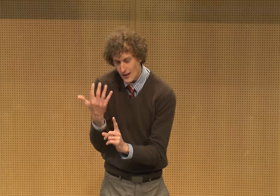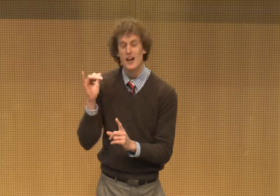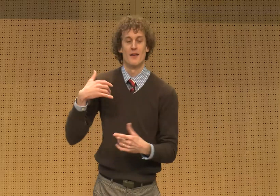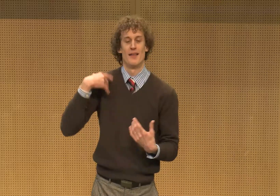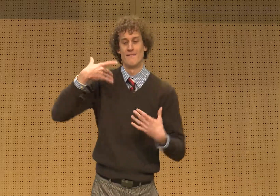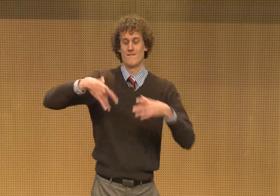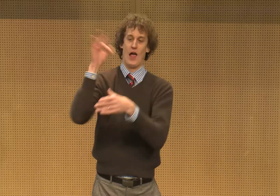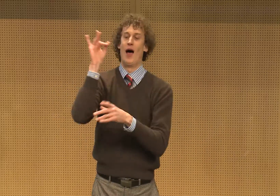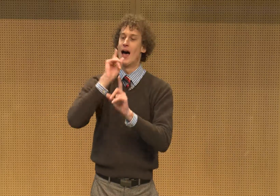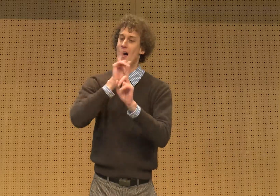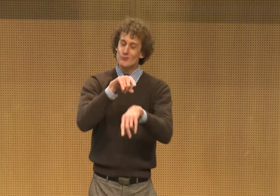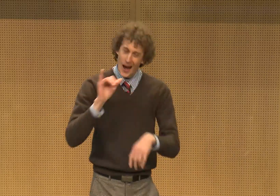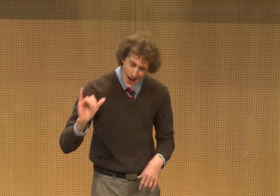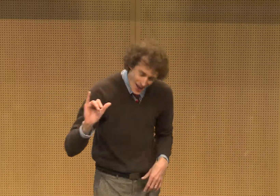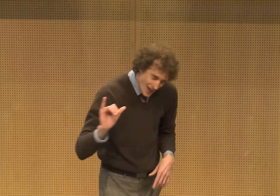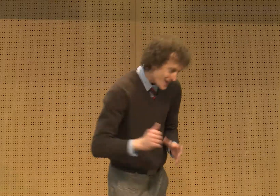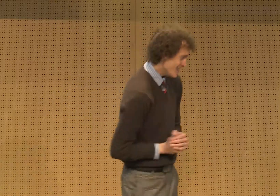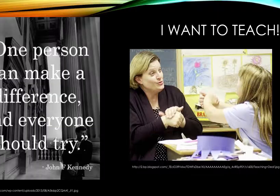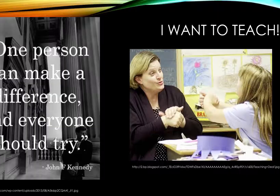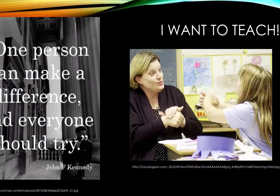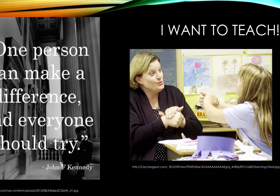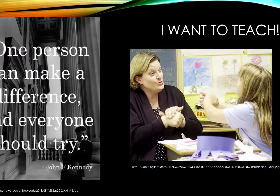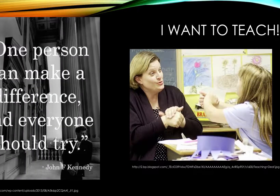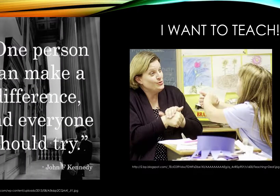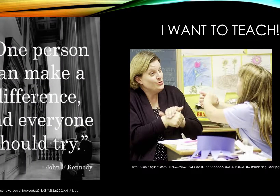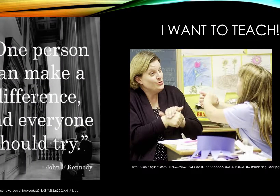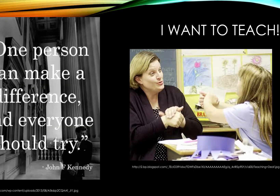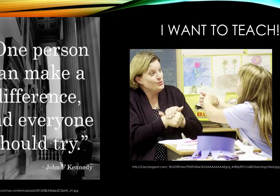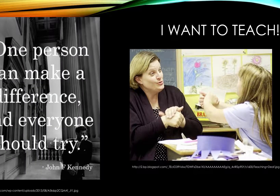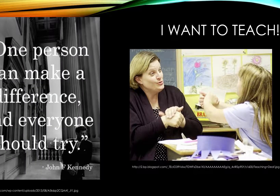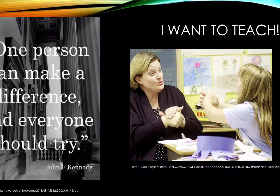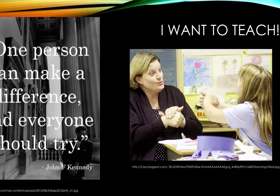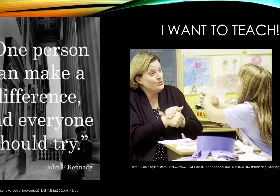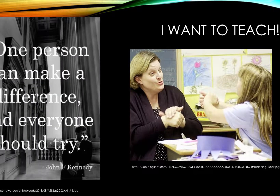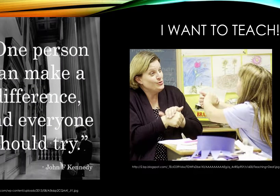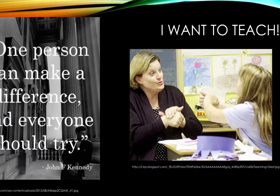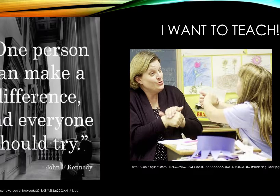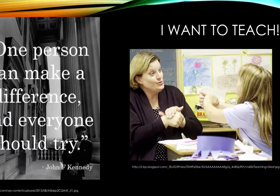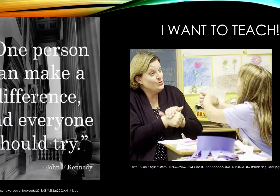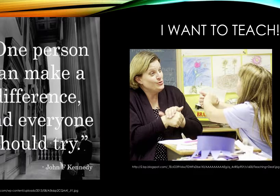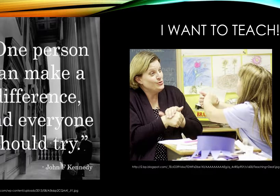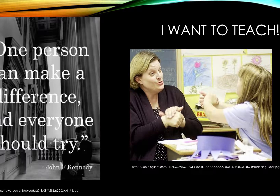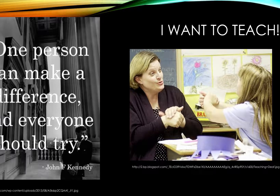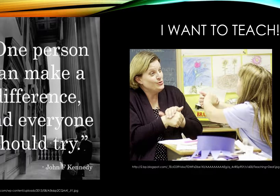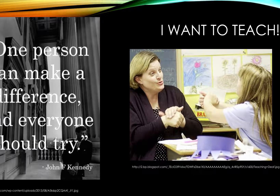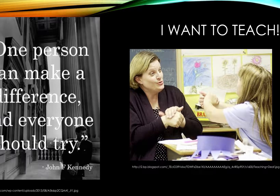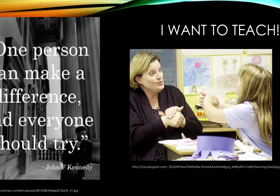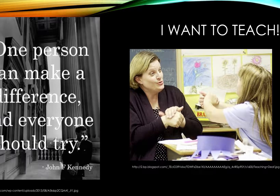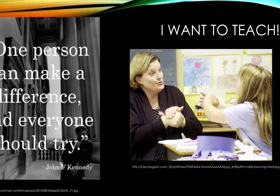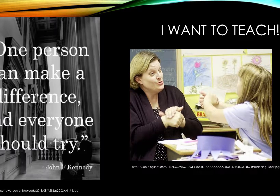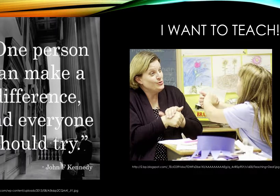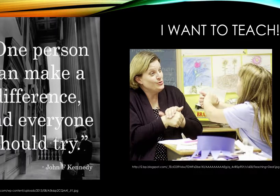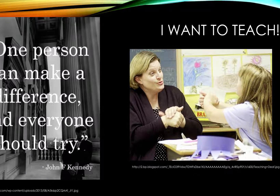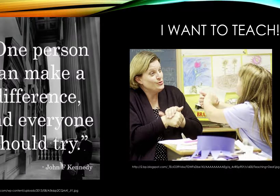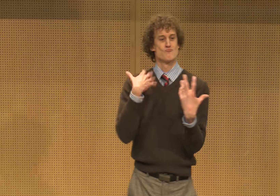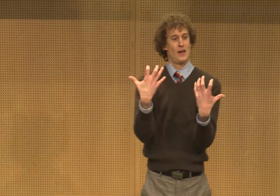I was trying to figure out what it is exactly I wanted to do. And so I got rid of all that technology so I could figure it out.